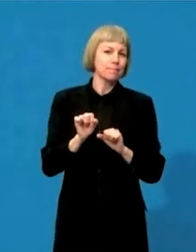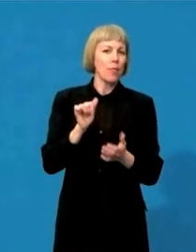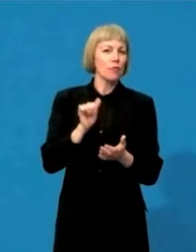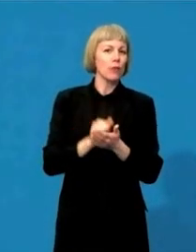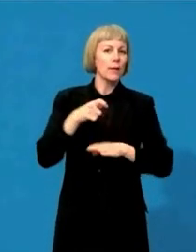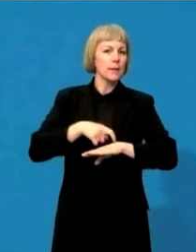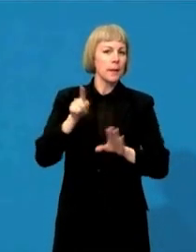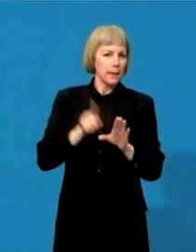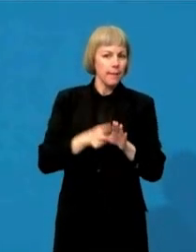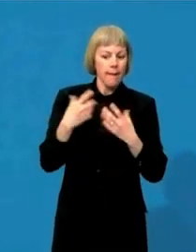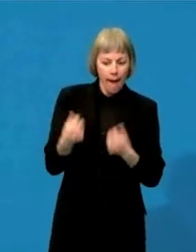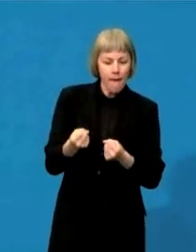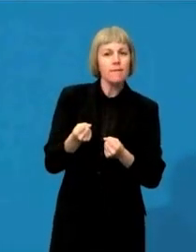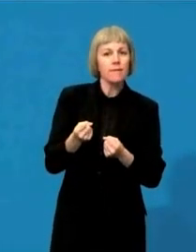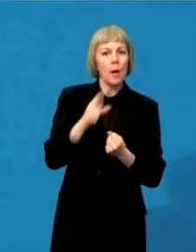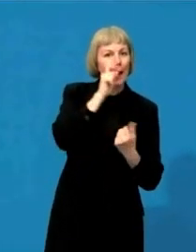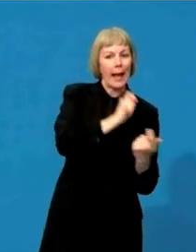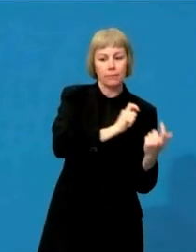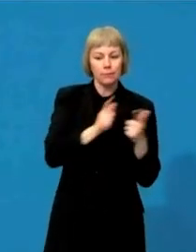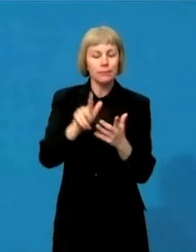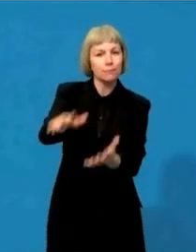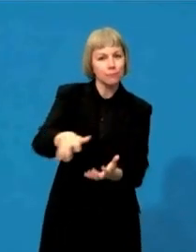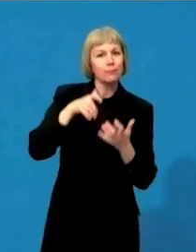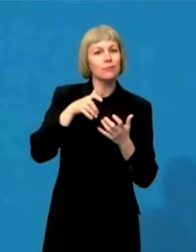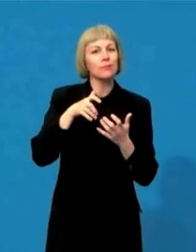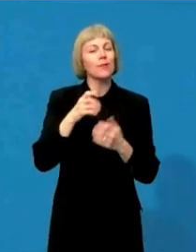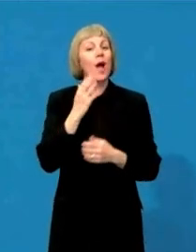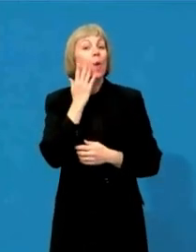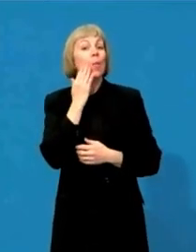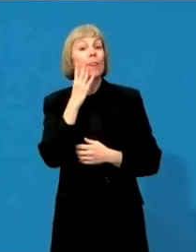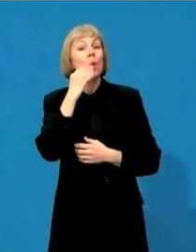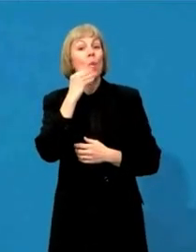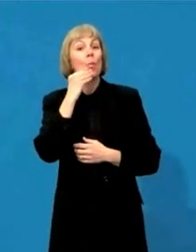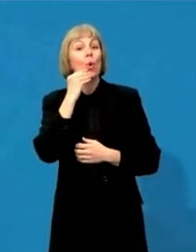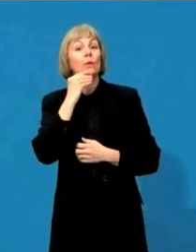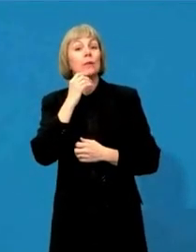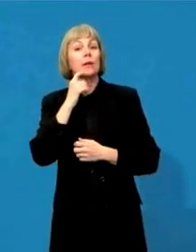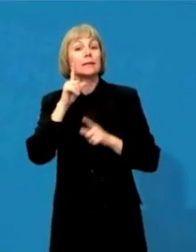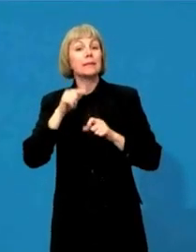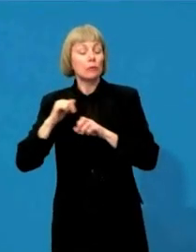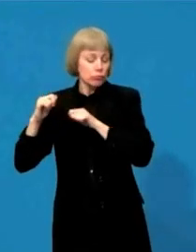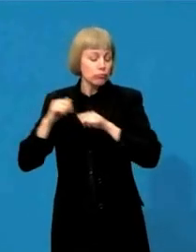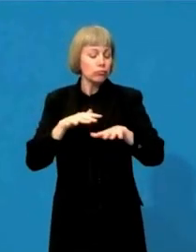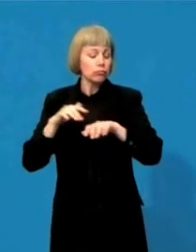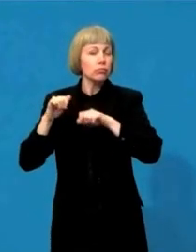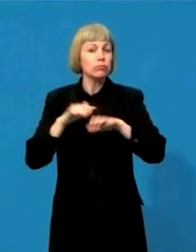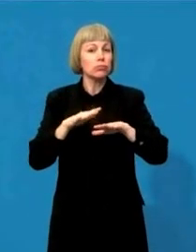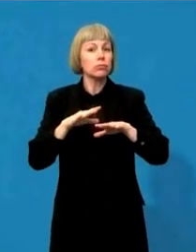And when the water flows out of the Fitzroy River and on to the Fitzroy Plains, well, then they are filling up our billabongs.